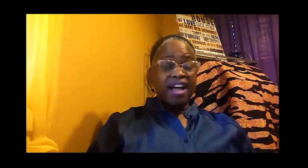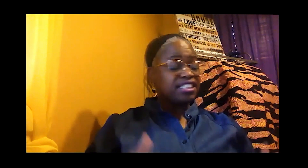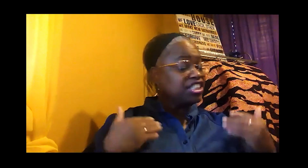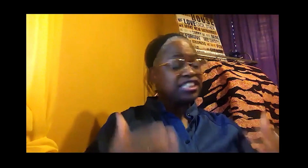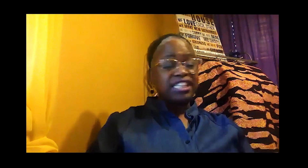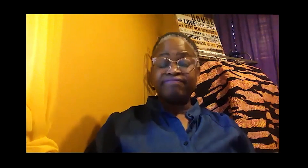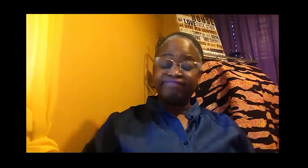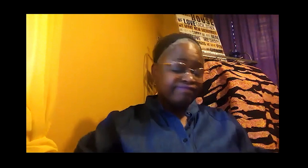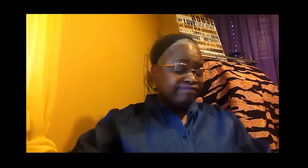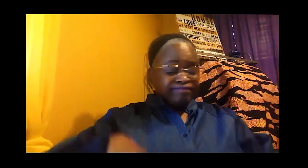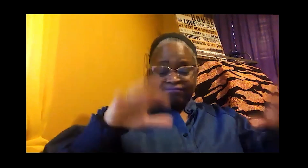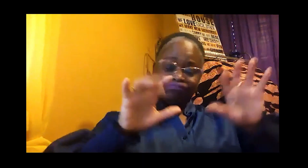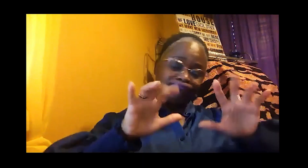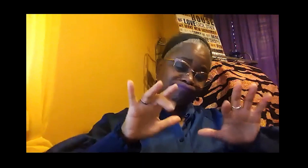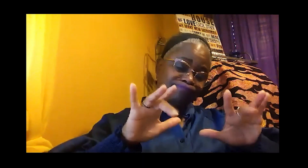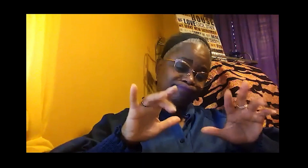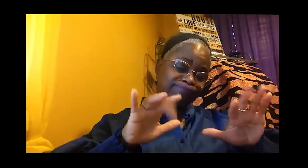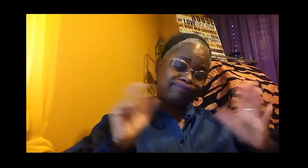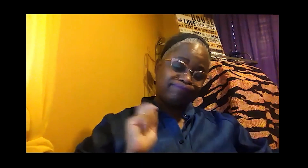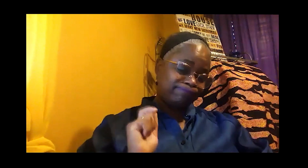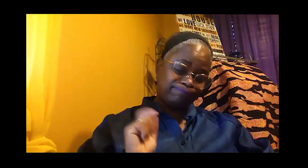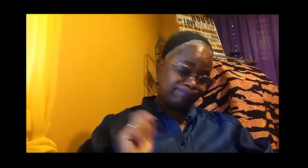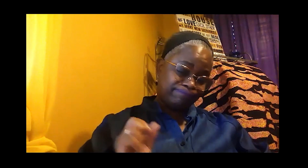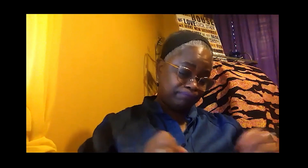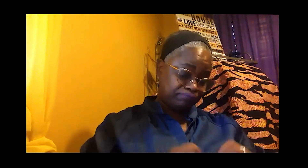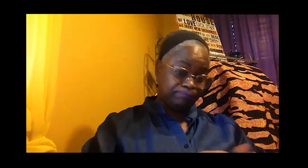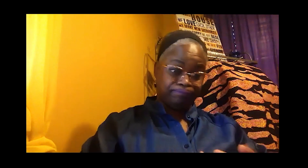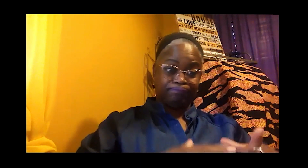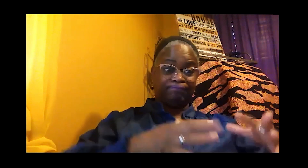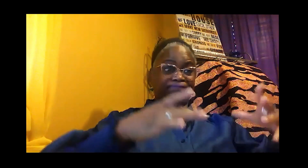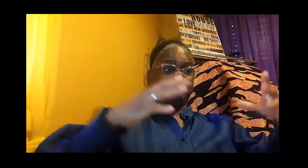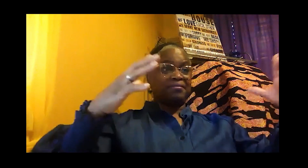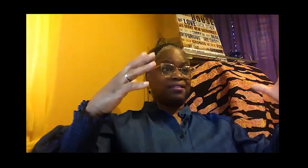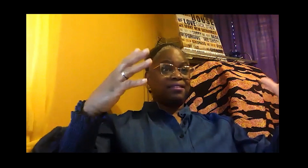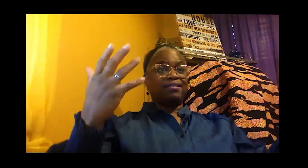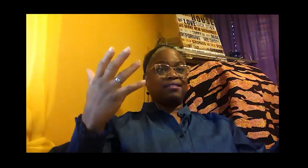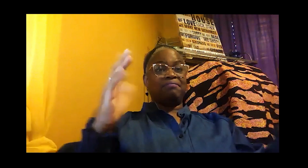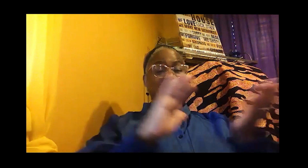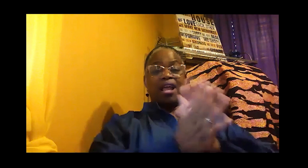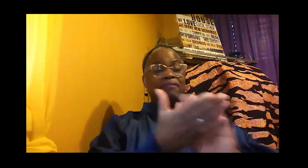I became busy typing, writing, reworking, editing, and the show became a complete one-woman show.